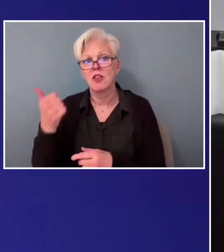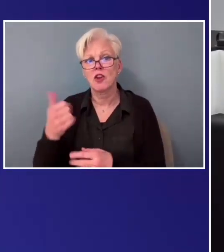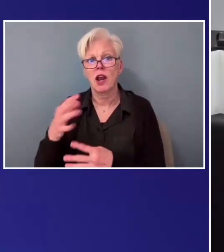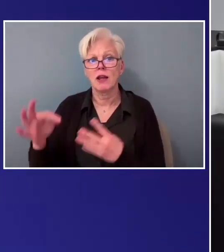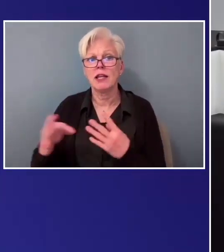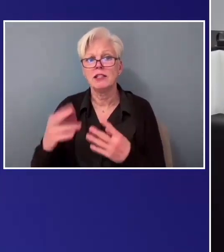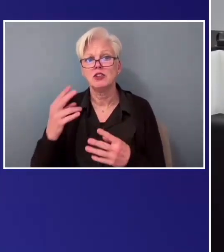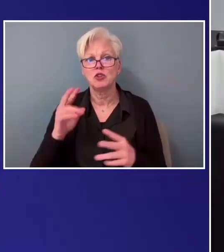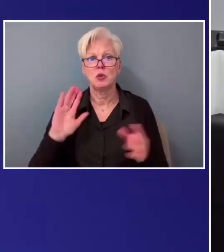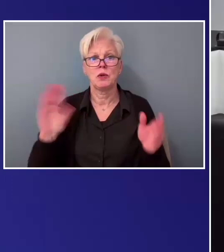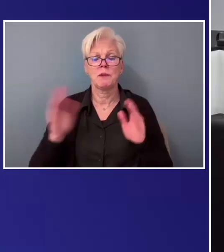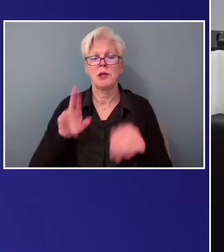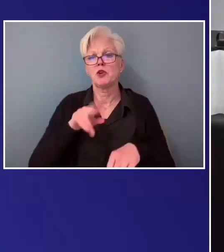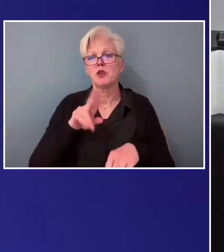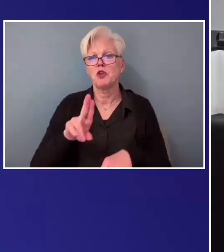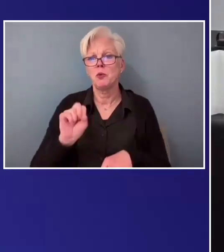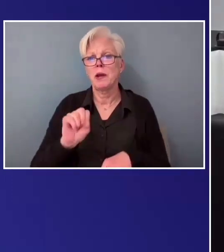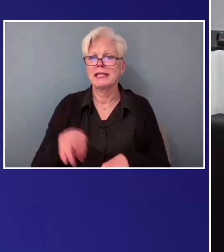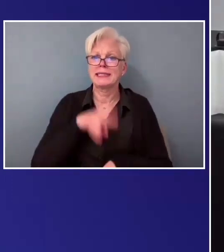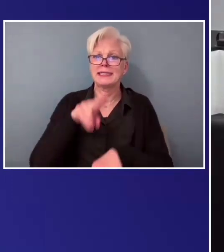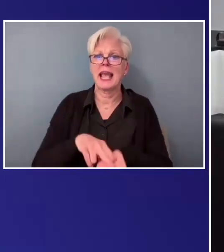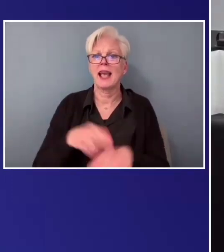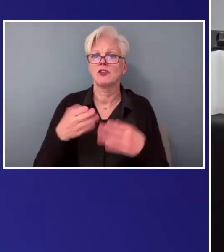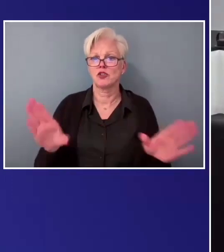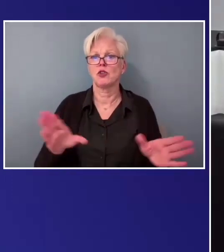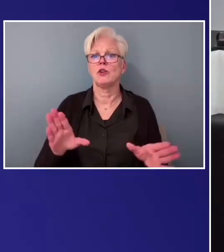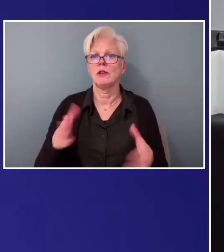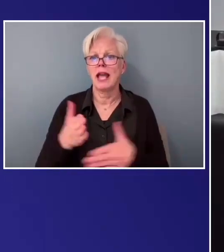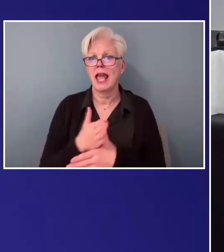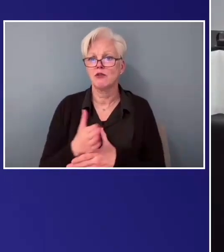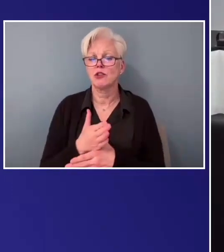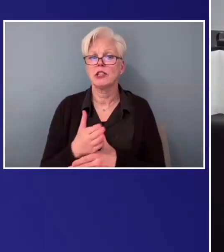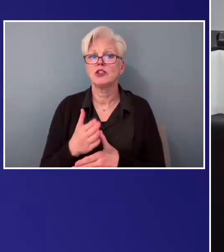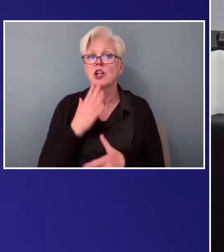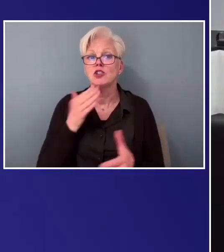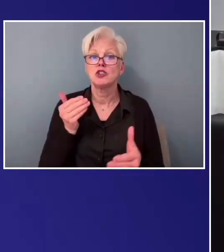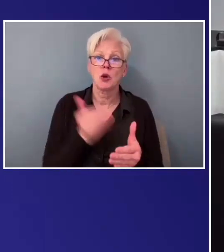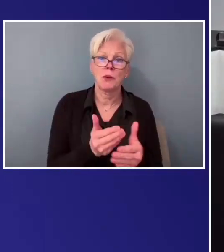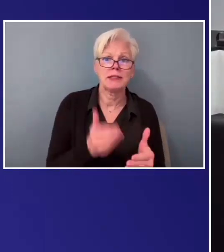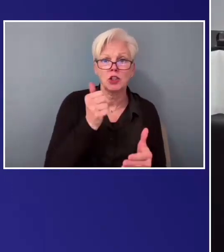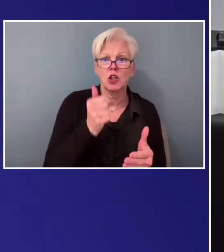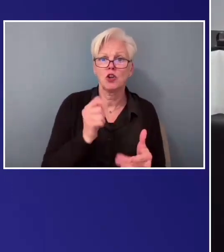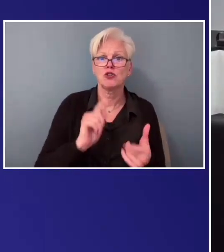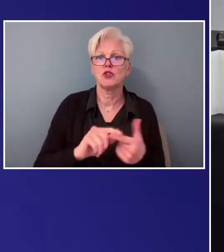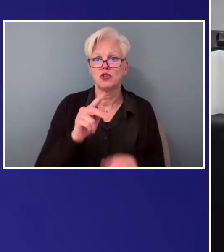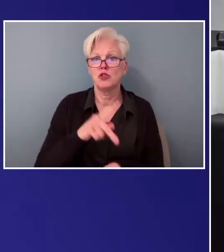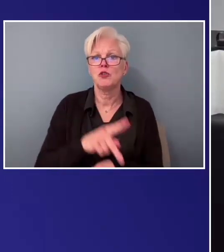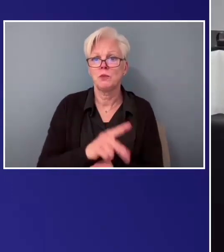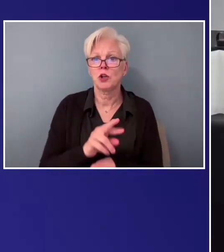national average. So it's, it's closer to, to Puerto Rico than it is to the national